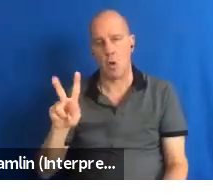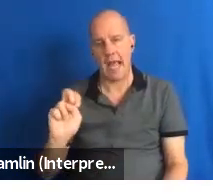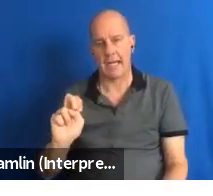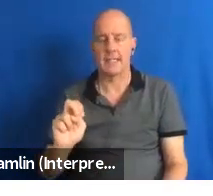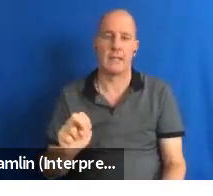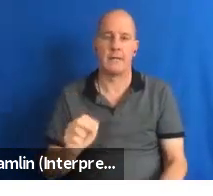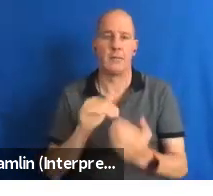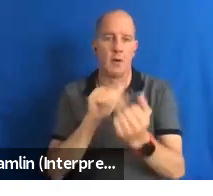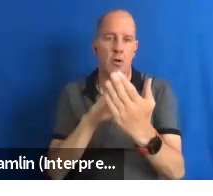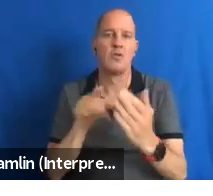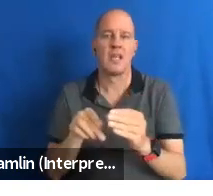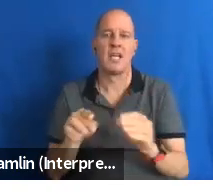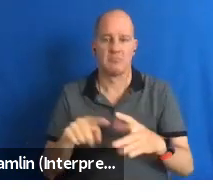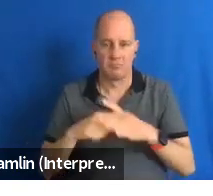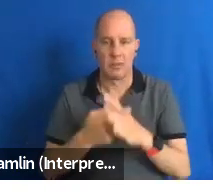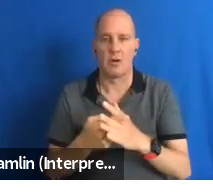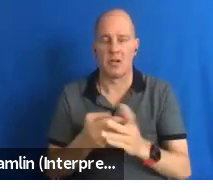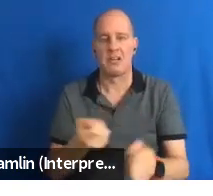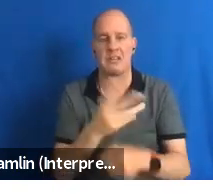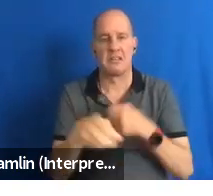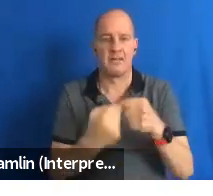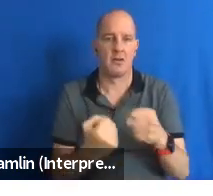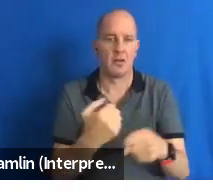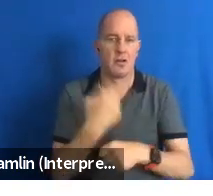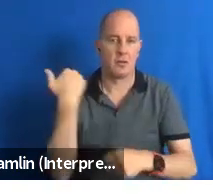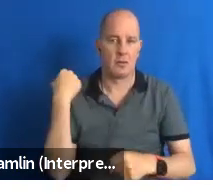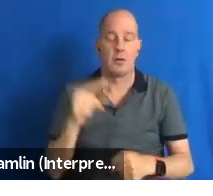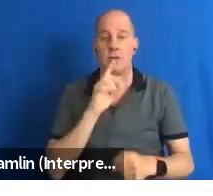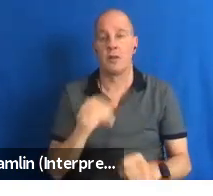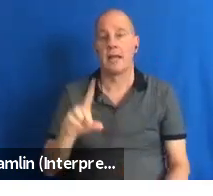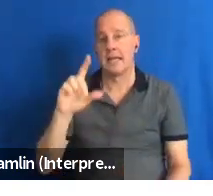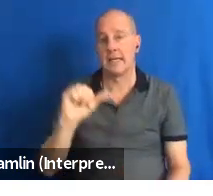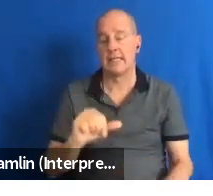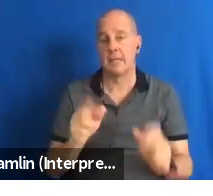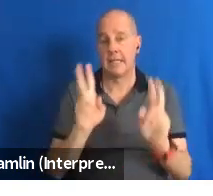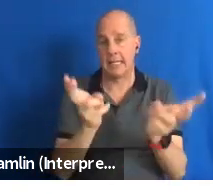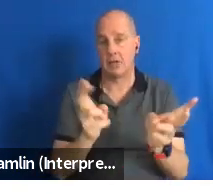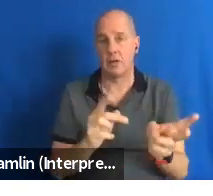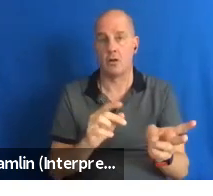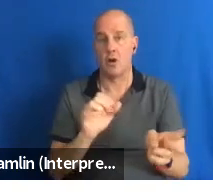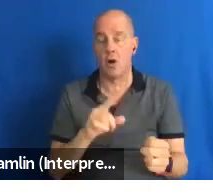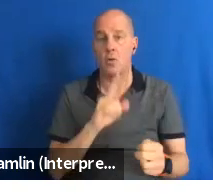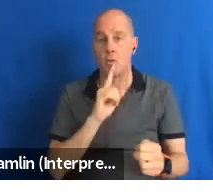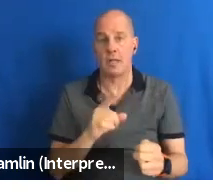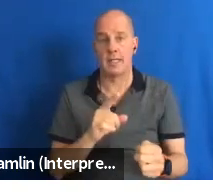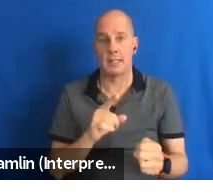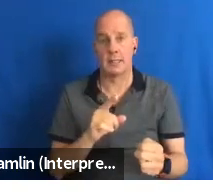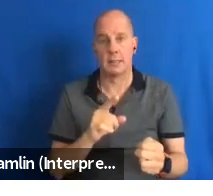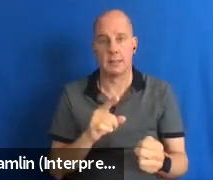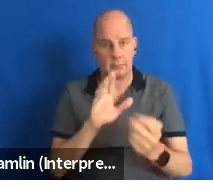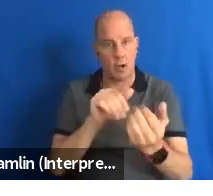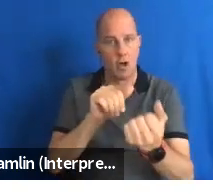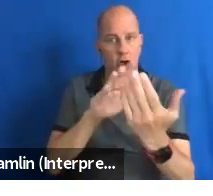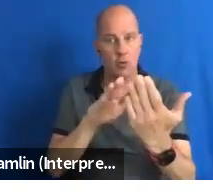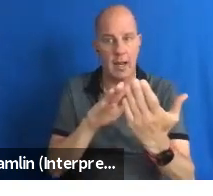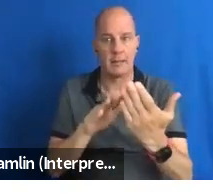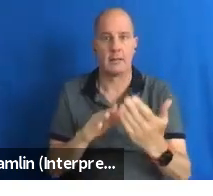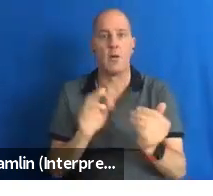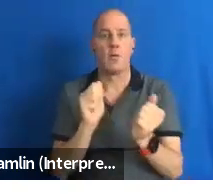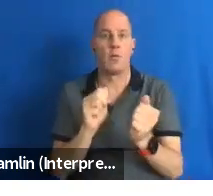years ago so that we can be sure that disability issues are really being addressed across IA.